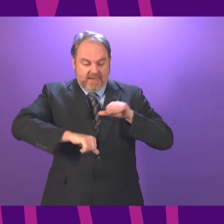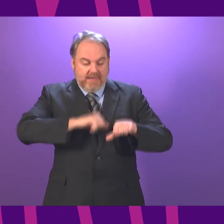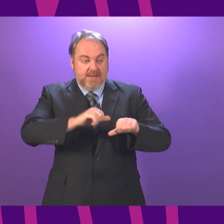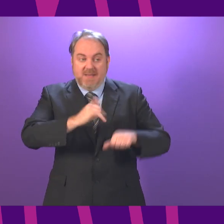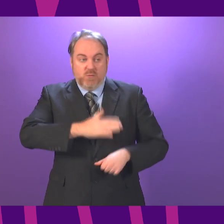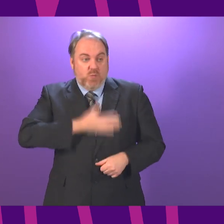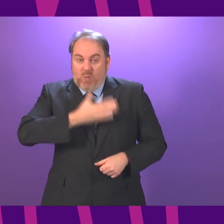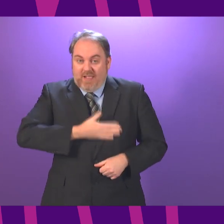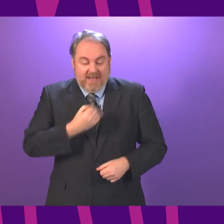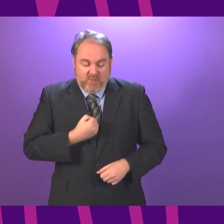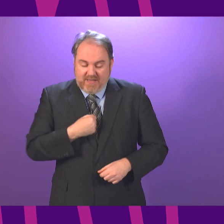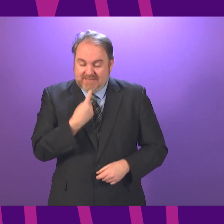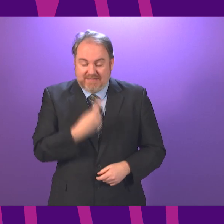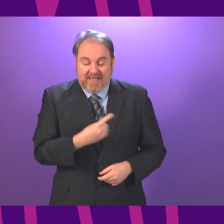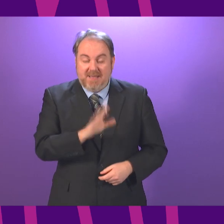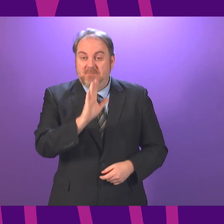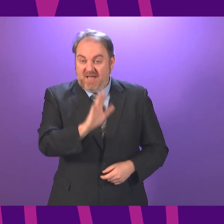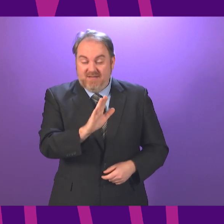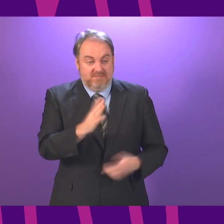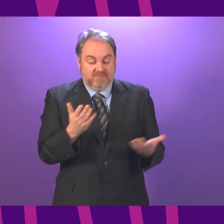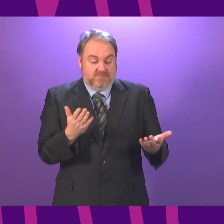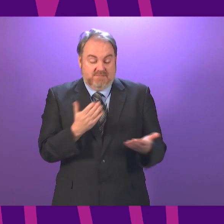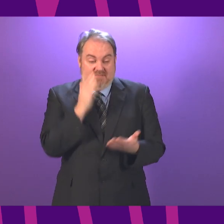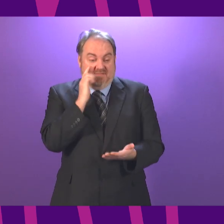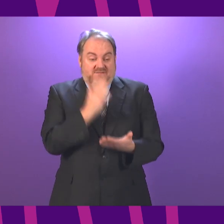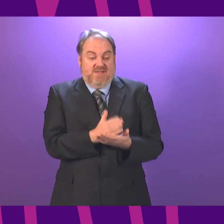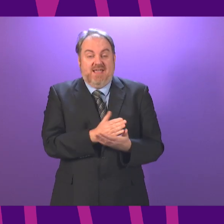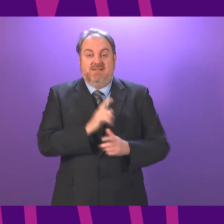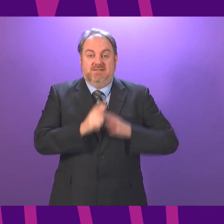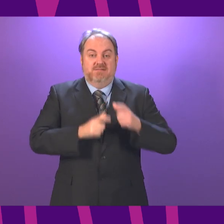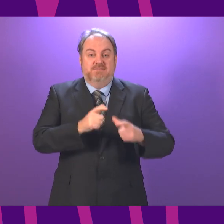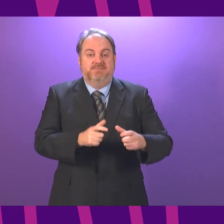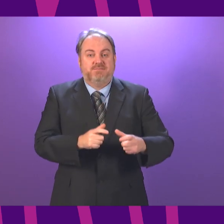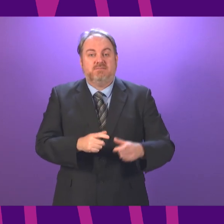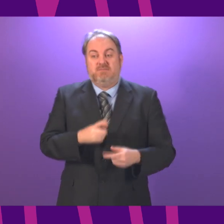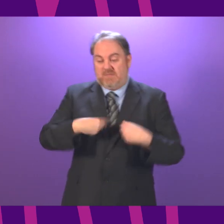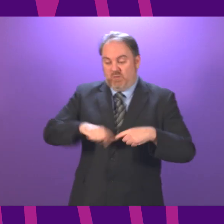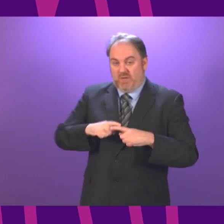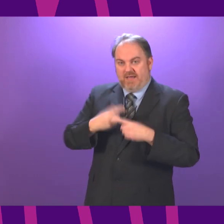First, there is a difference—those of us who pore over this on a daily basis have to understand